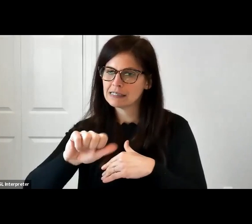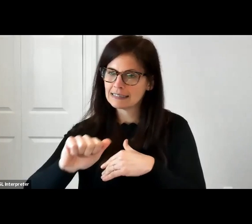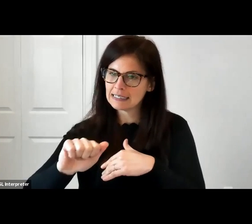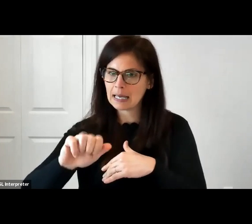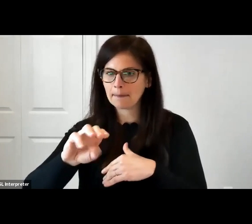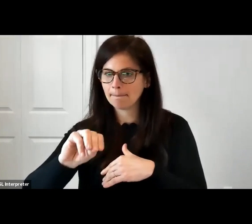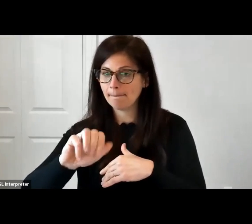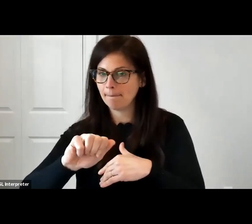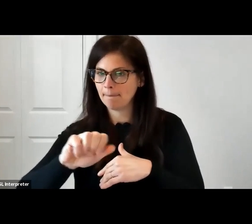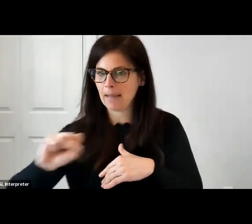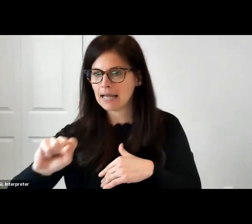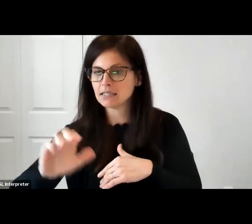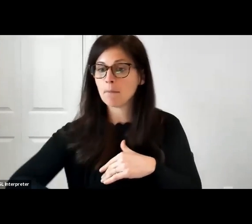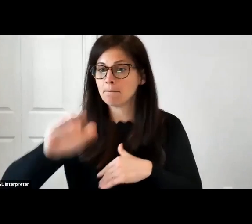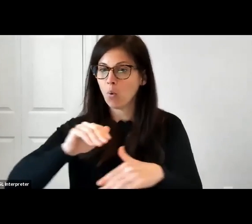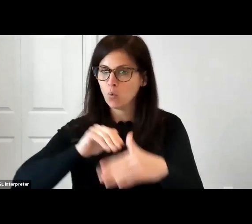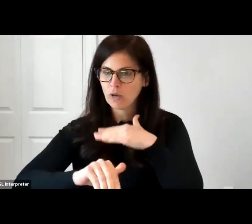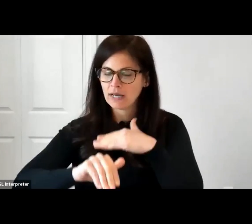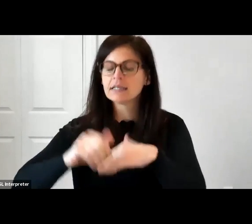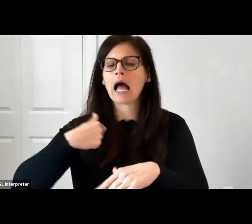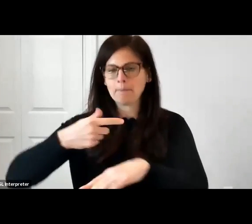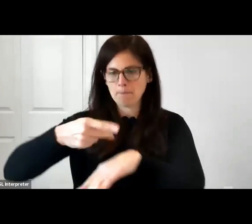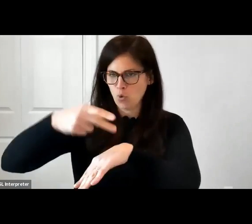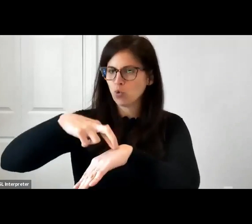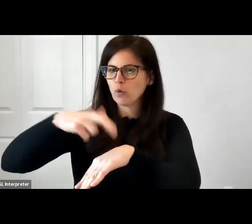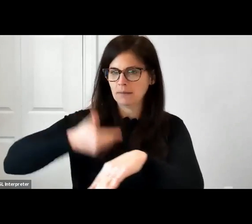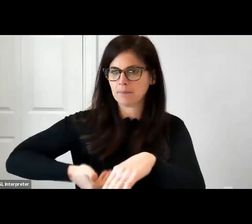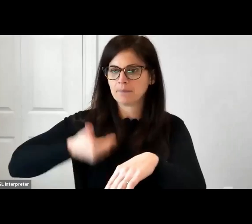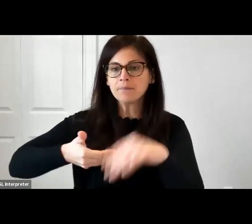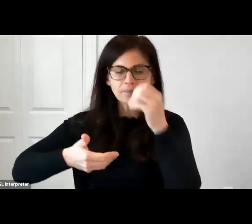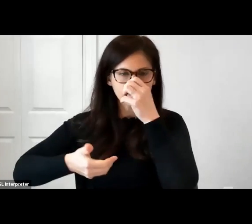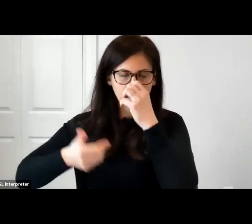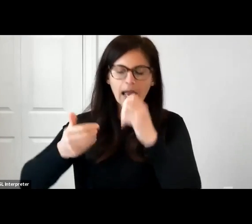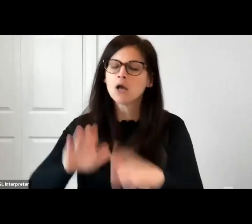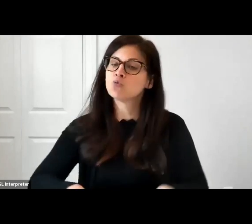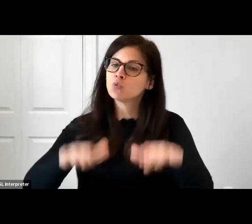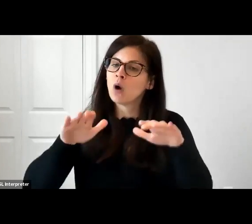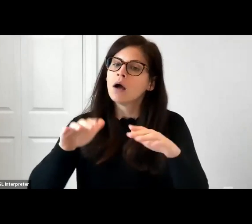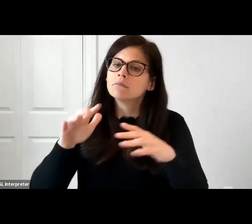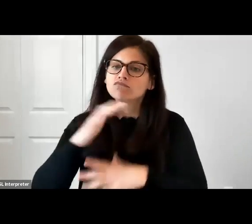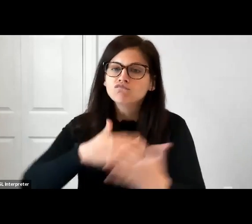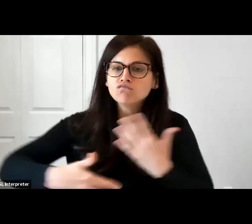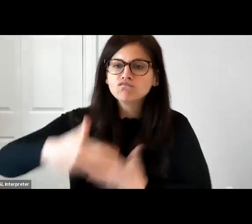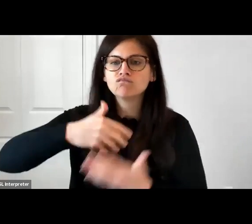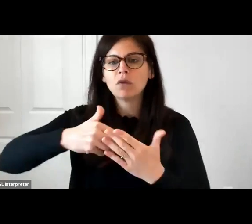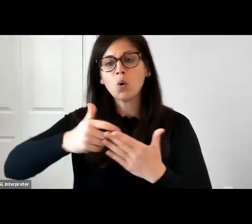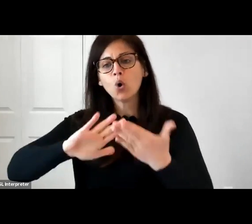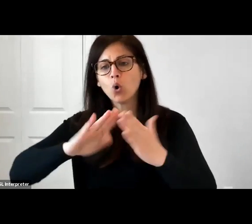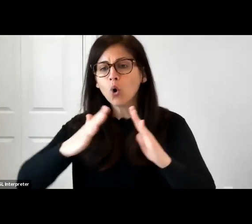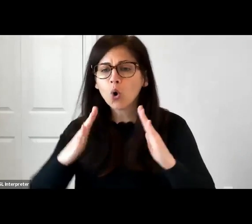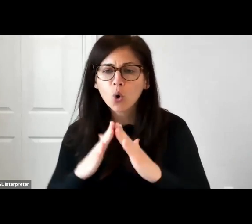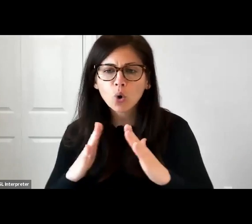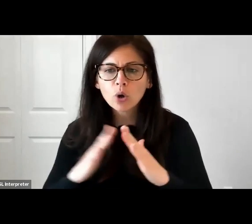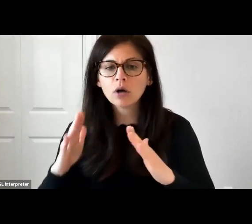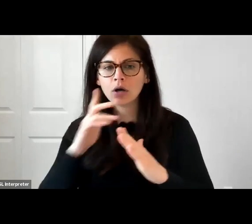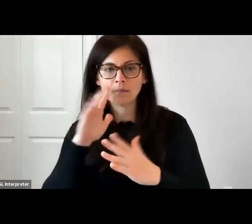And I'm Puerto Rican and so, I grew up around a lot of, you know, in an urban community, there's a lot of different cultures,